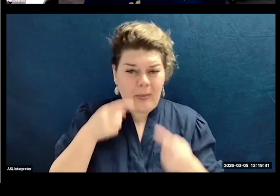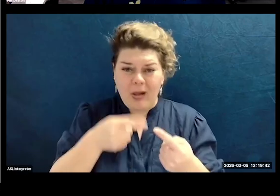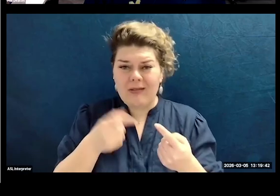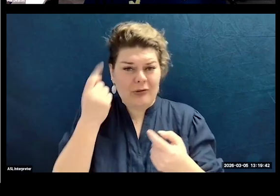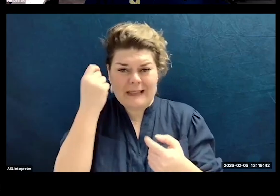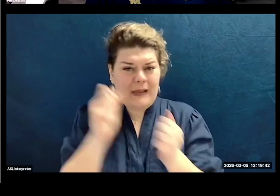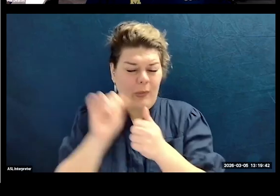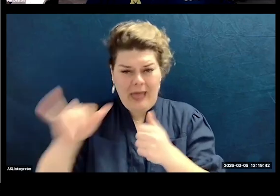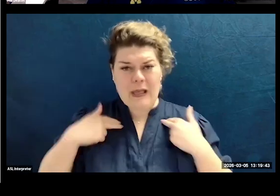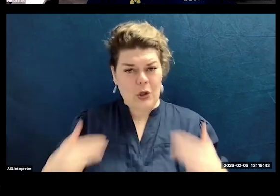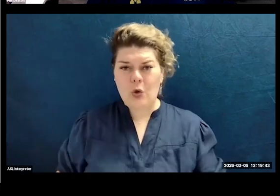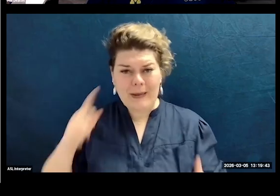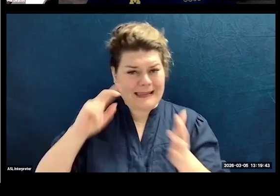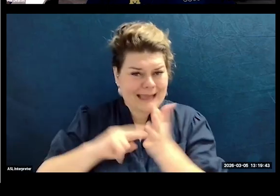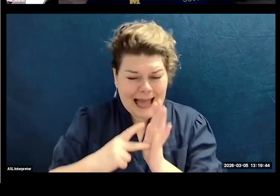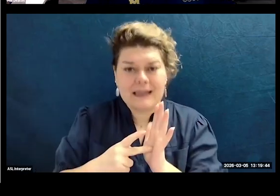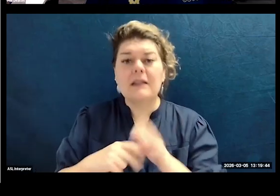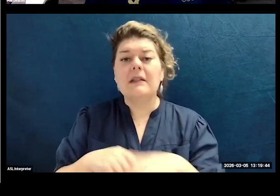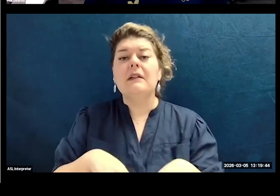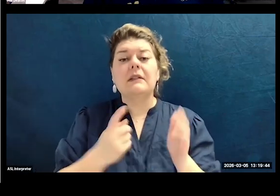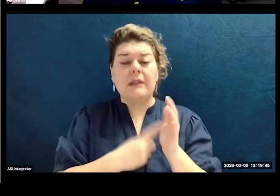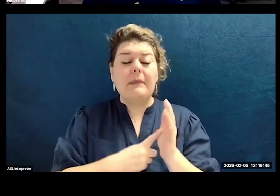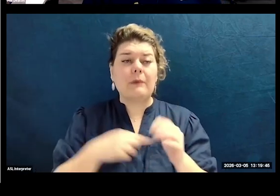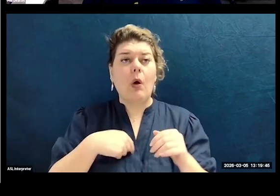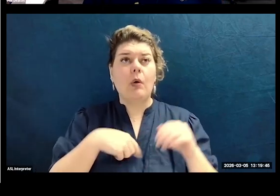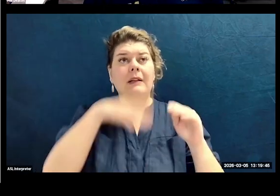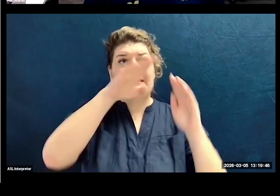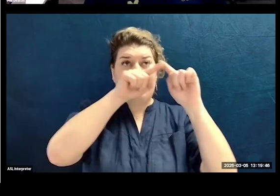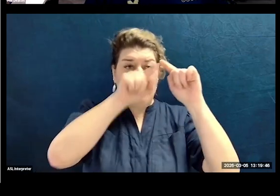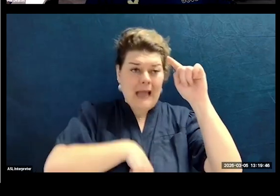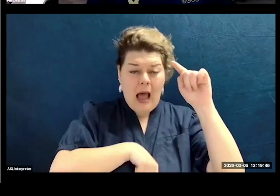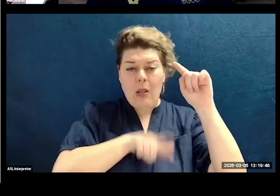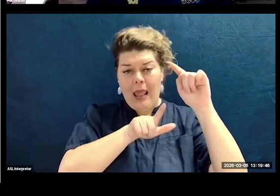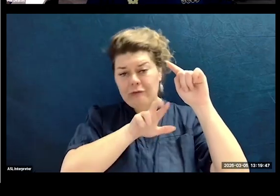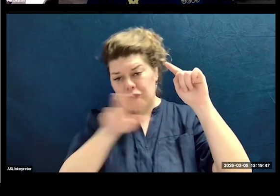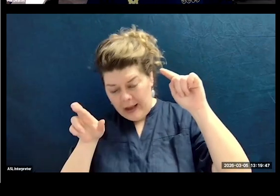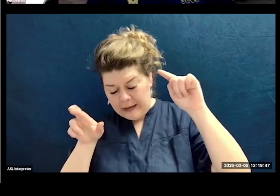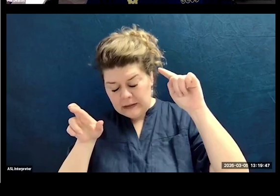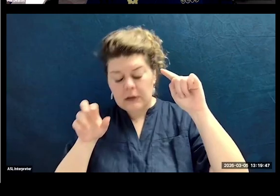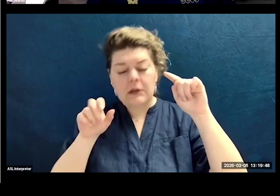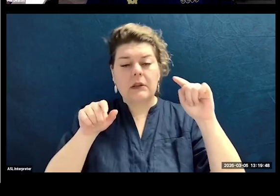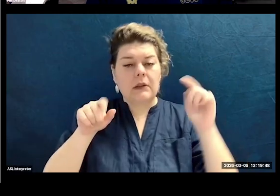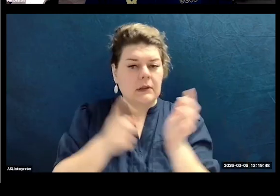where reading order strays from top down, left right, or makes use of columns or variable with structural components,